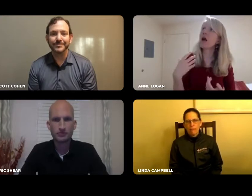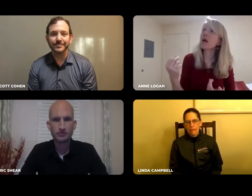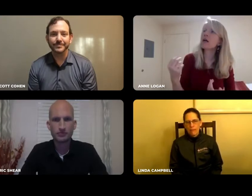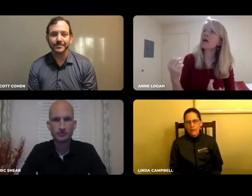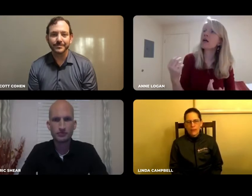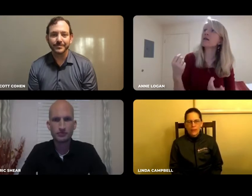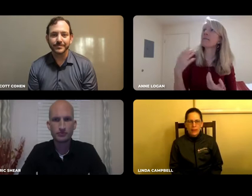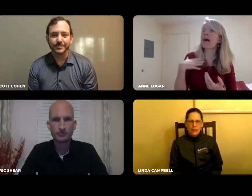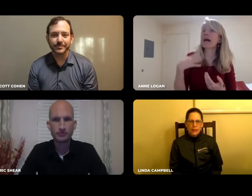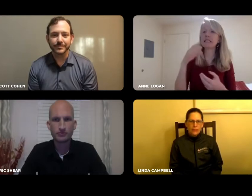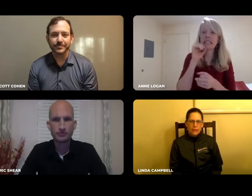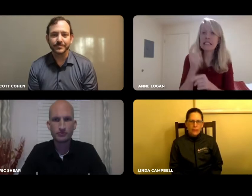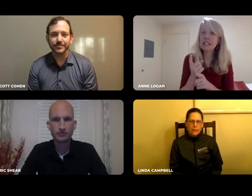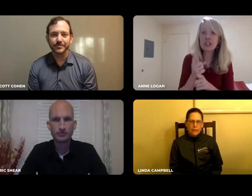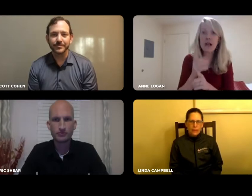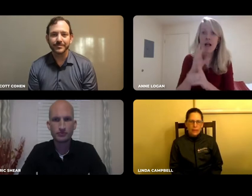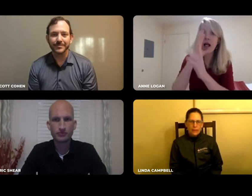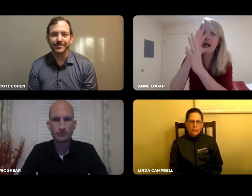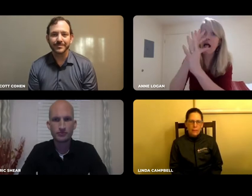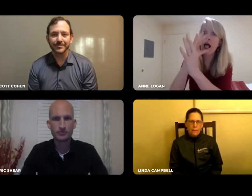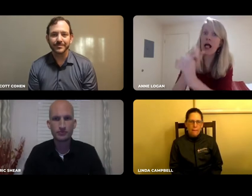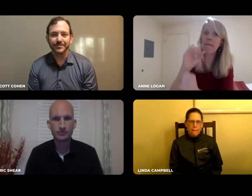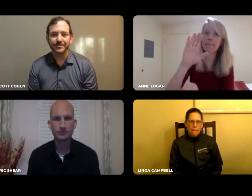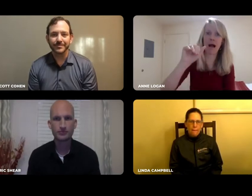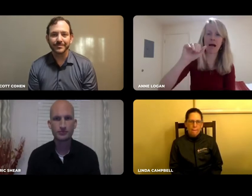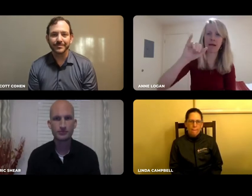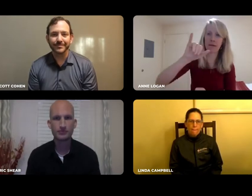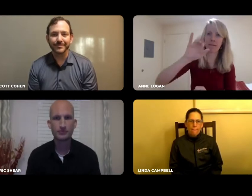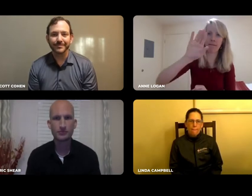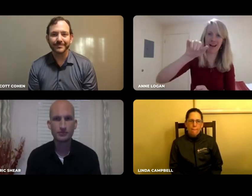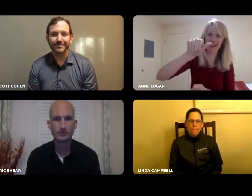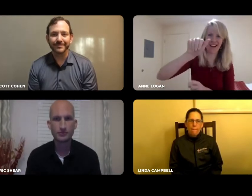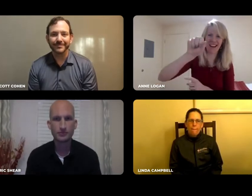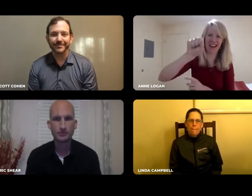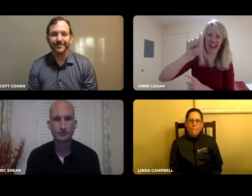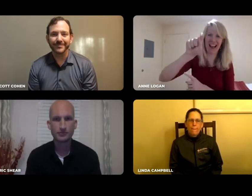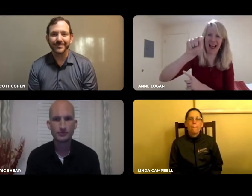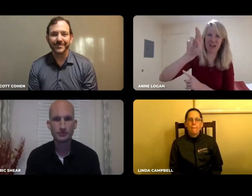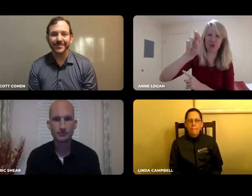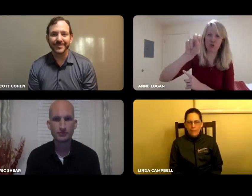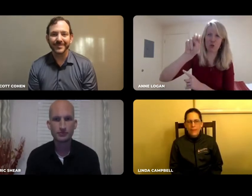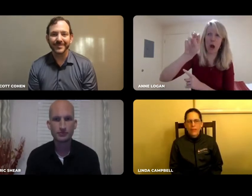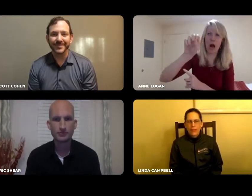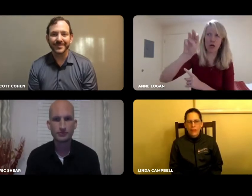My sister was also very interested in astronomy.